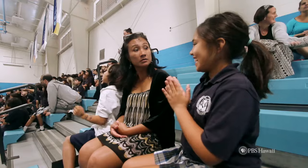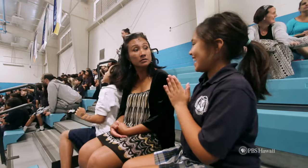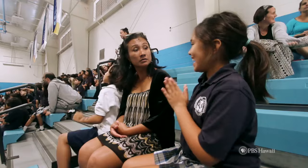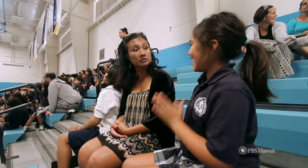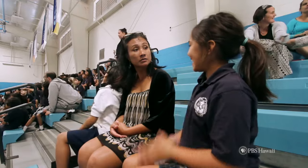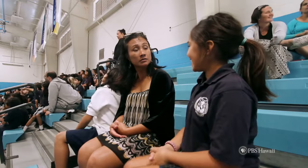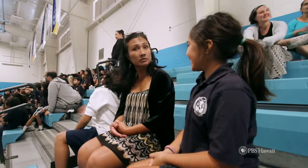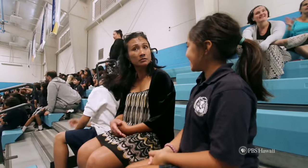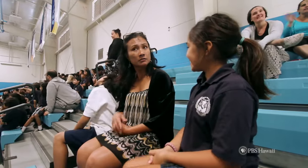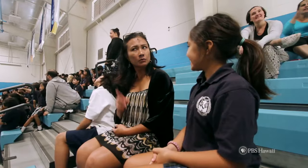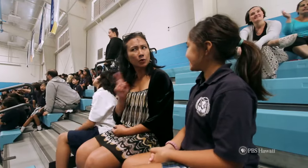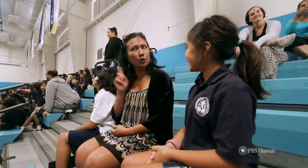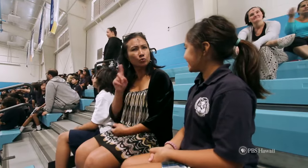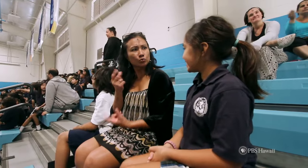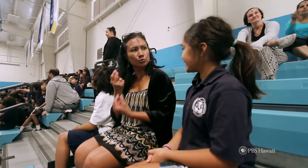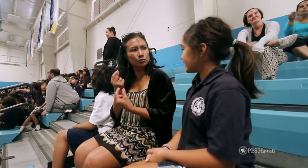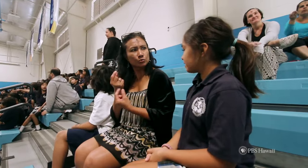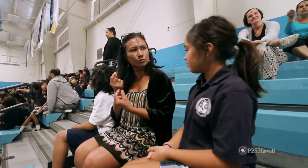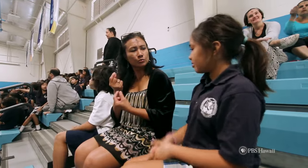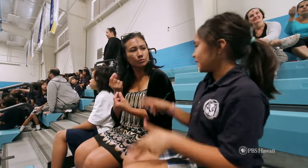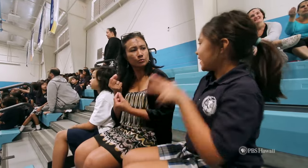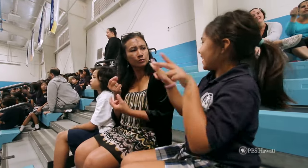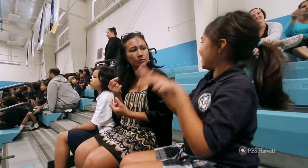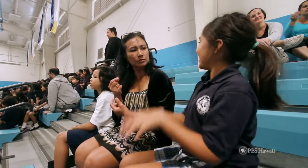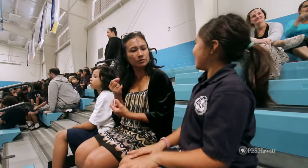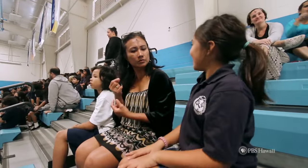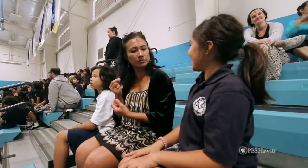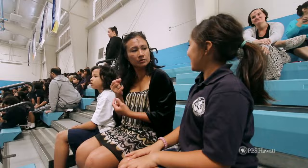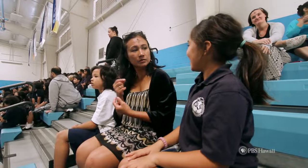part of the deaf community ohana in the future.